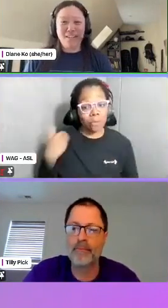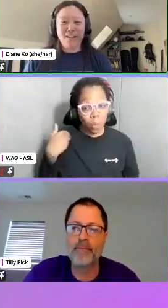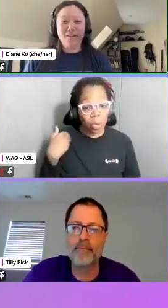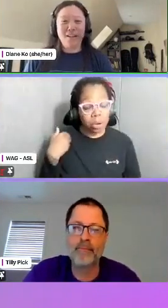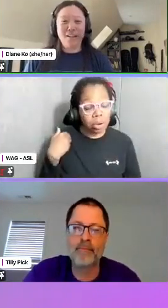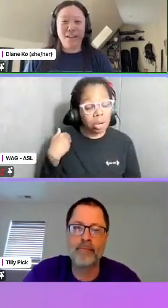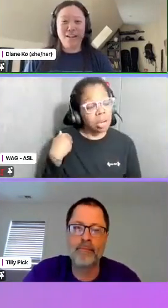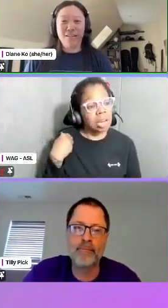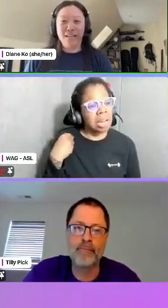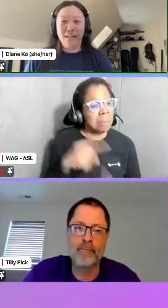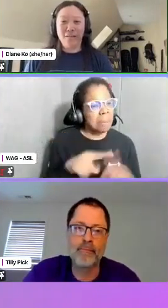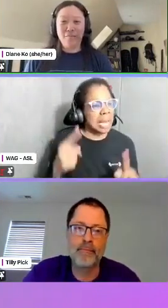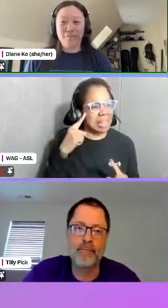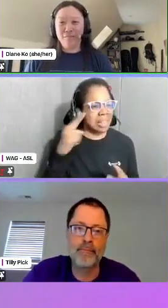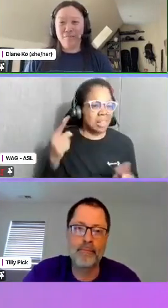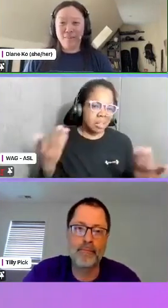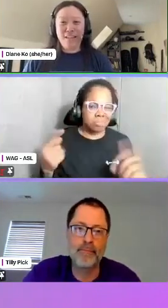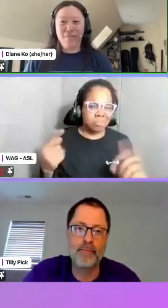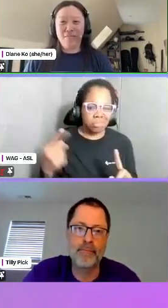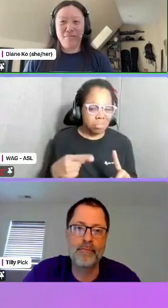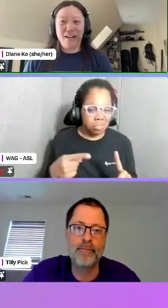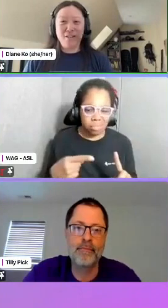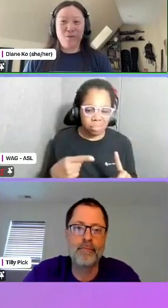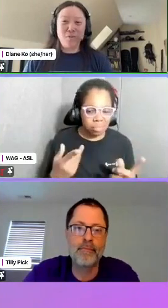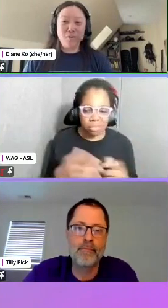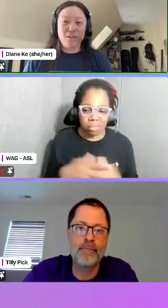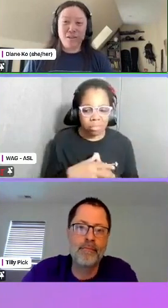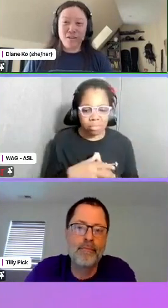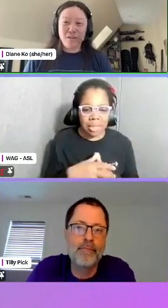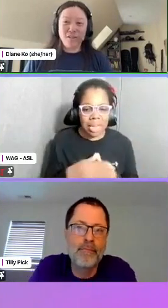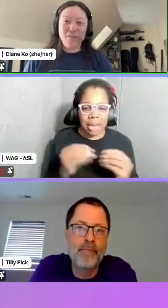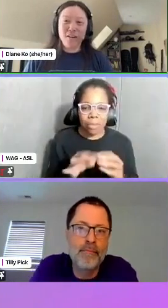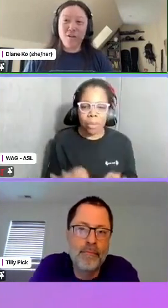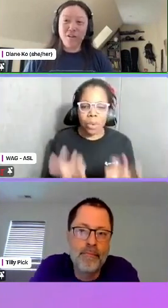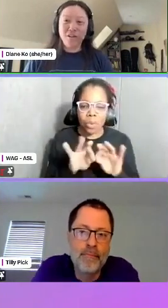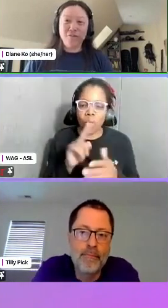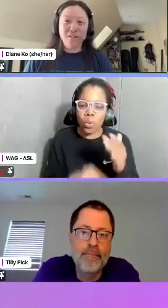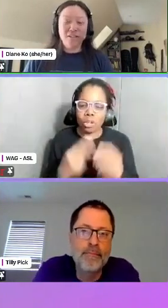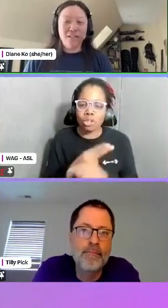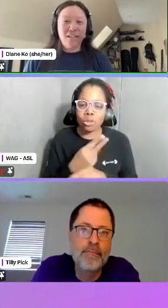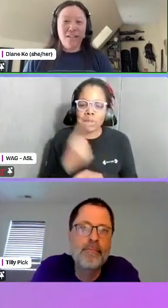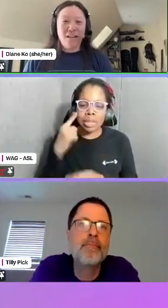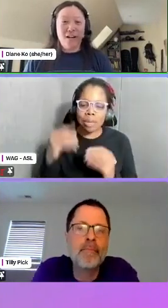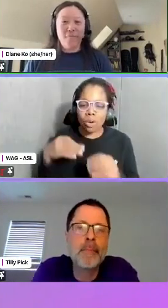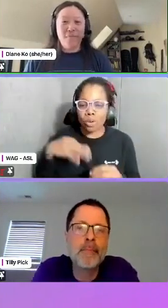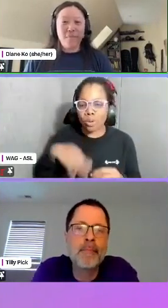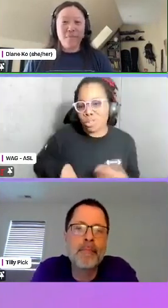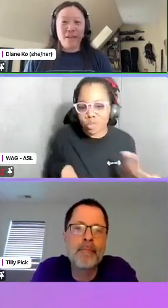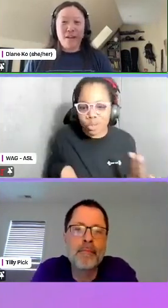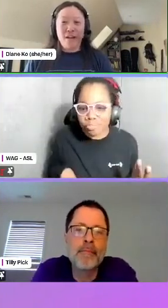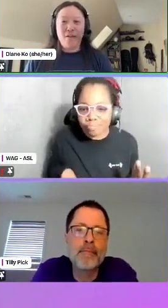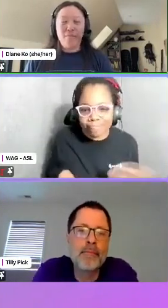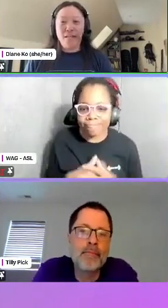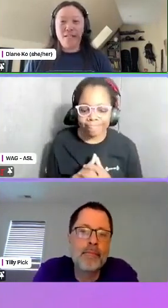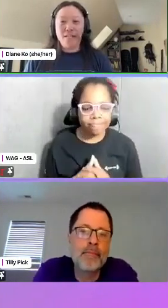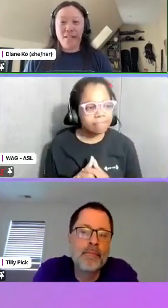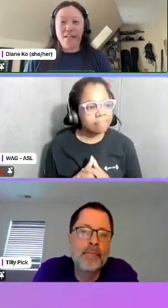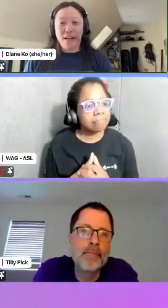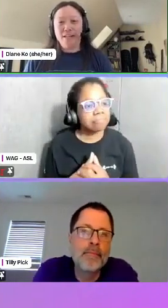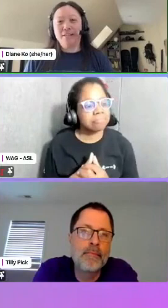questions. [Host Tilly] That was super awesome. We've had it active group that has been discussing and asking